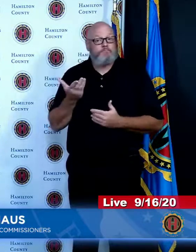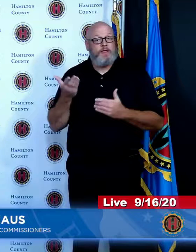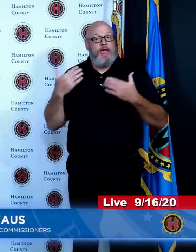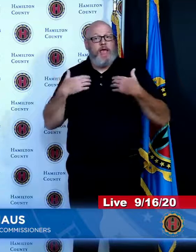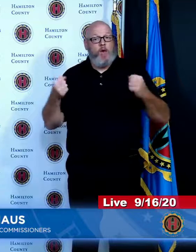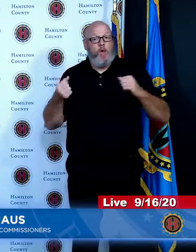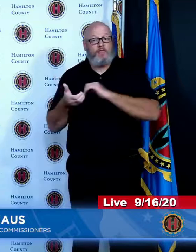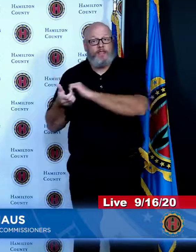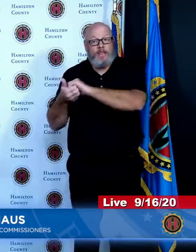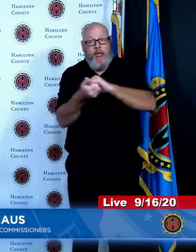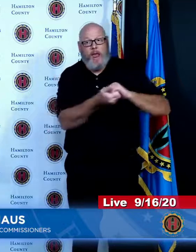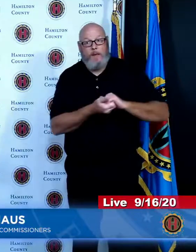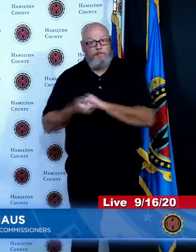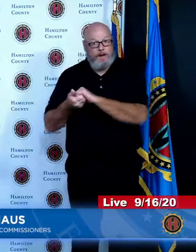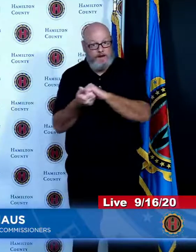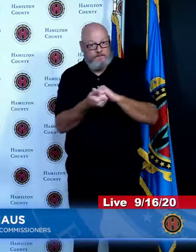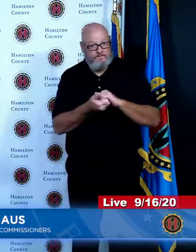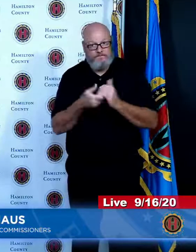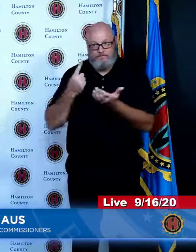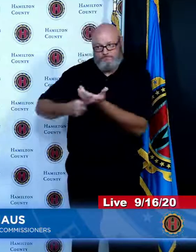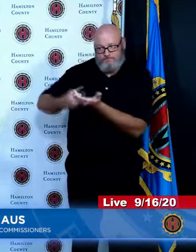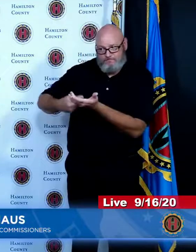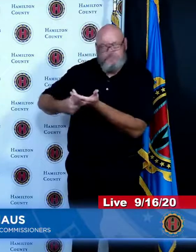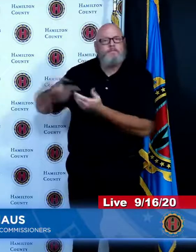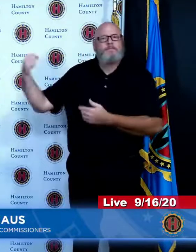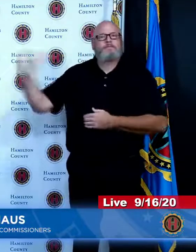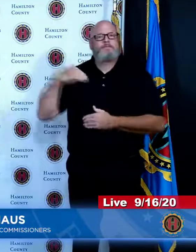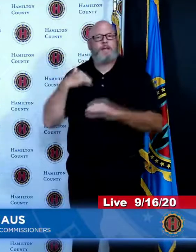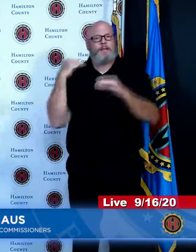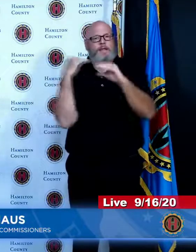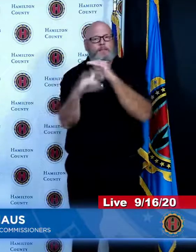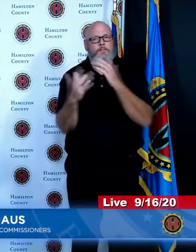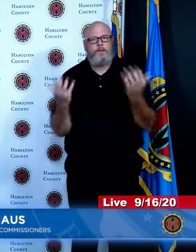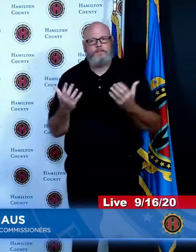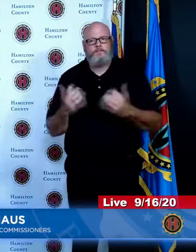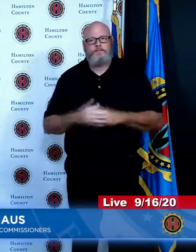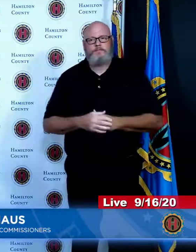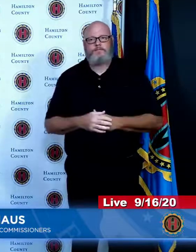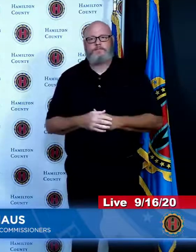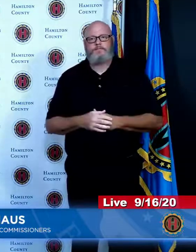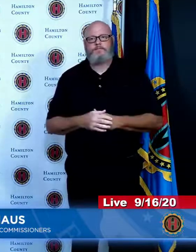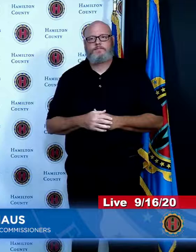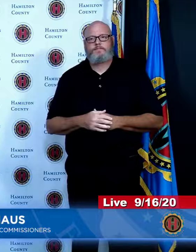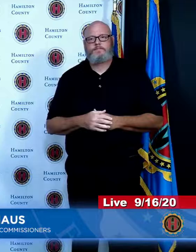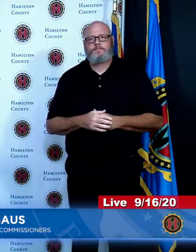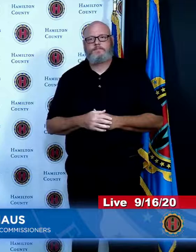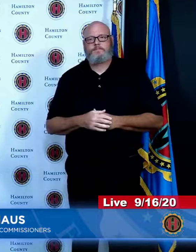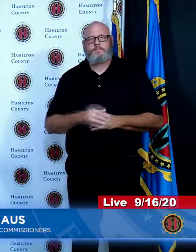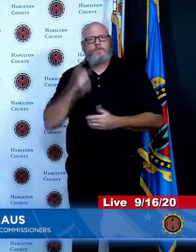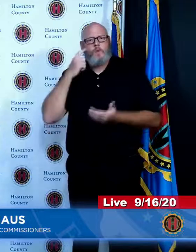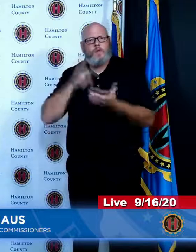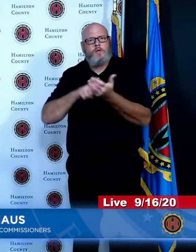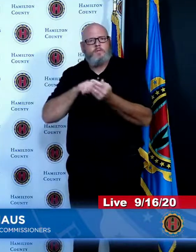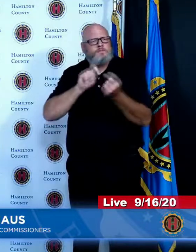certain neighborhoods remember that we're partnering with the Health Collab and hospitals to go into hot spot neighborhoods